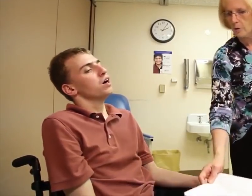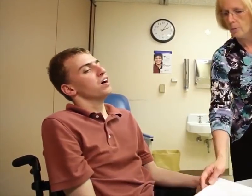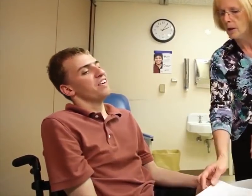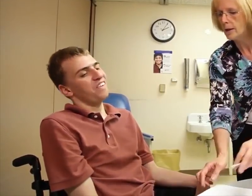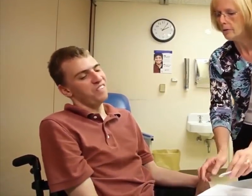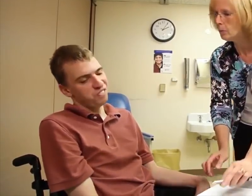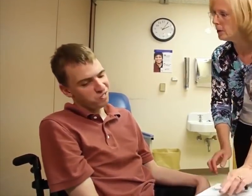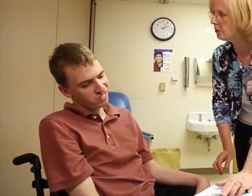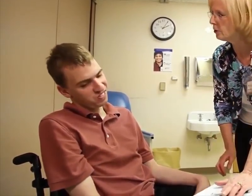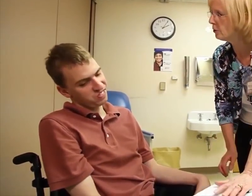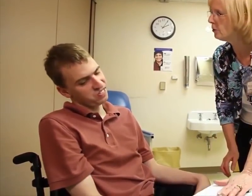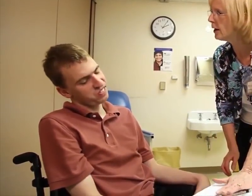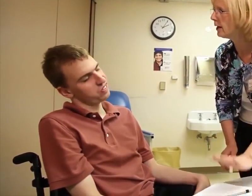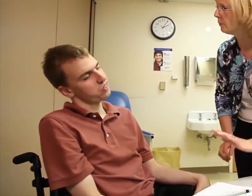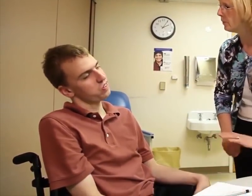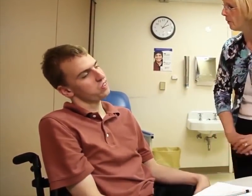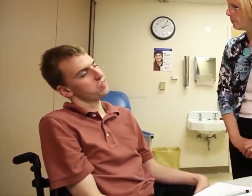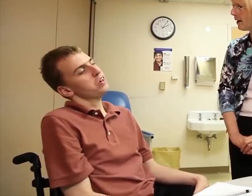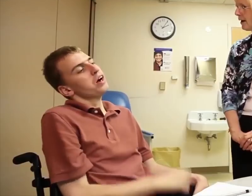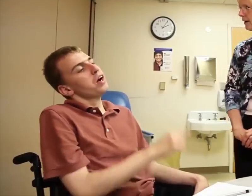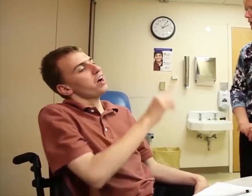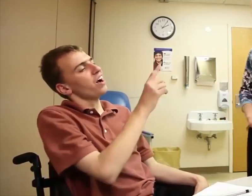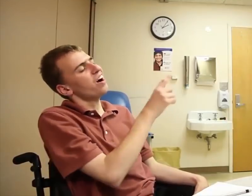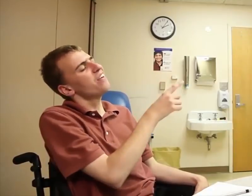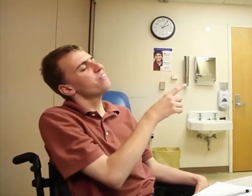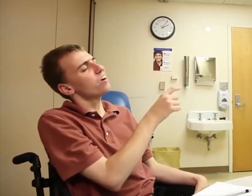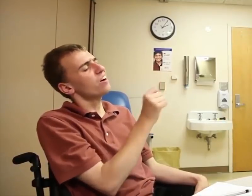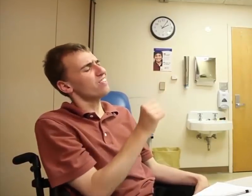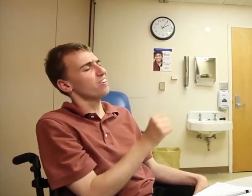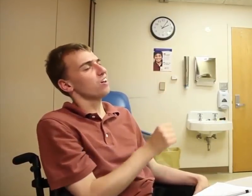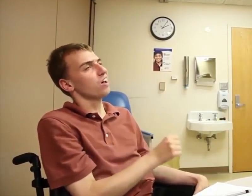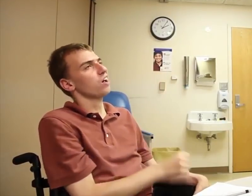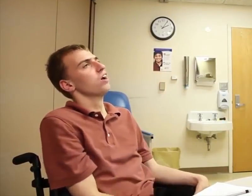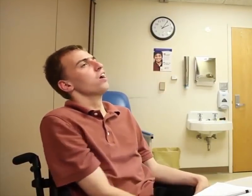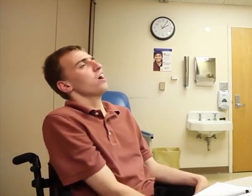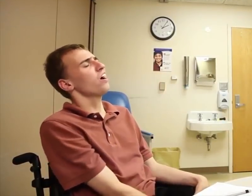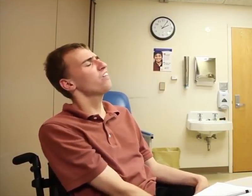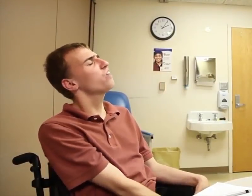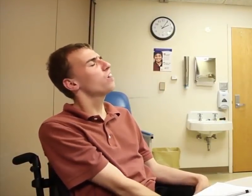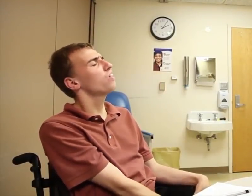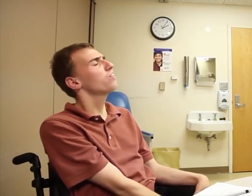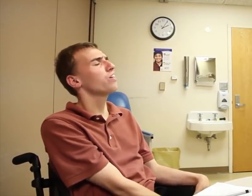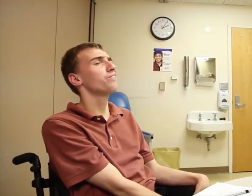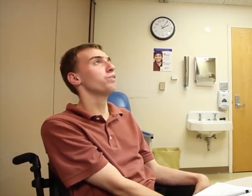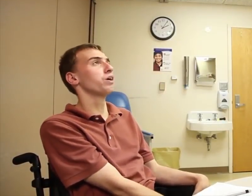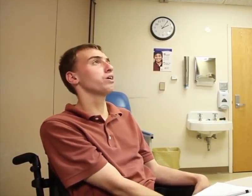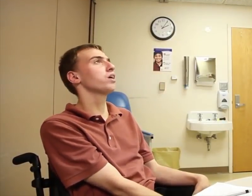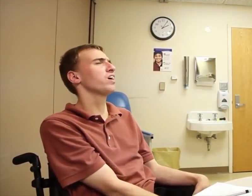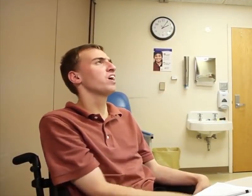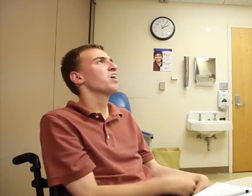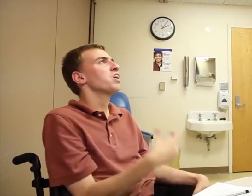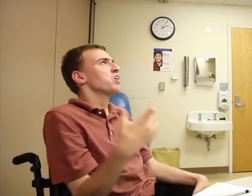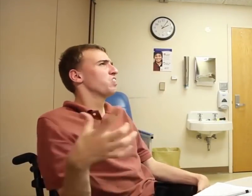So I'm going to leave it with you and I'll be right back. Tyler: Um. Actually, I have a hard time writing.